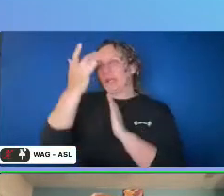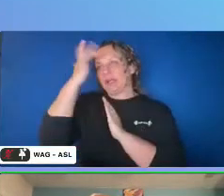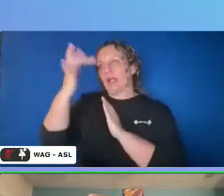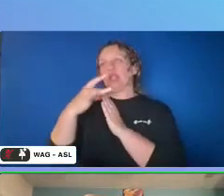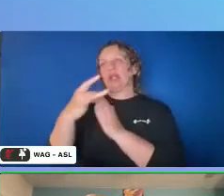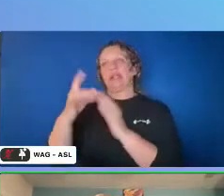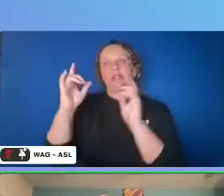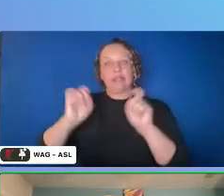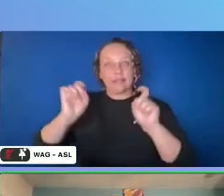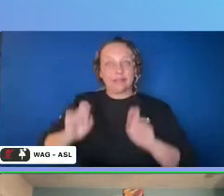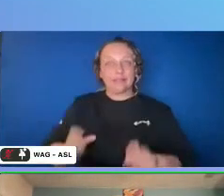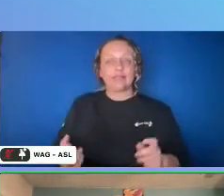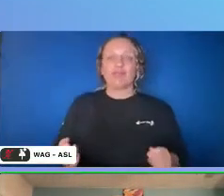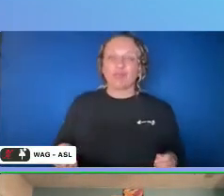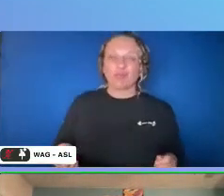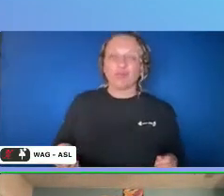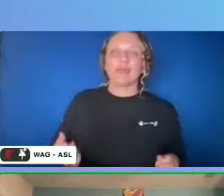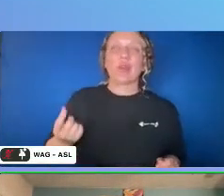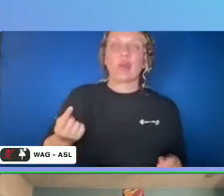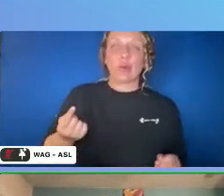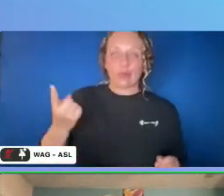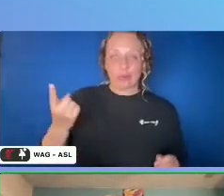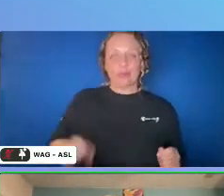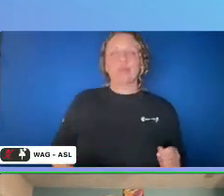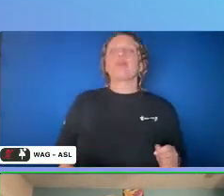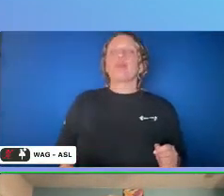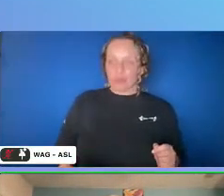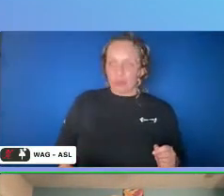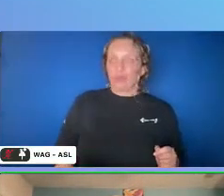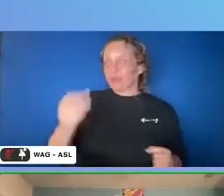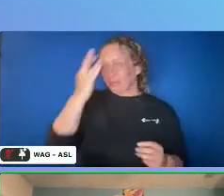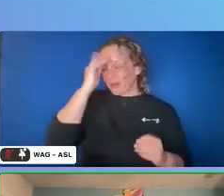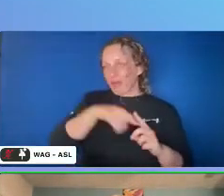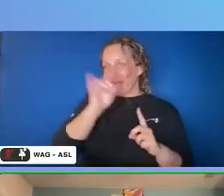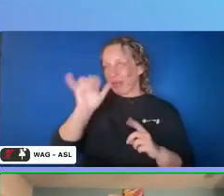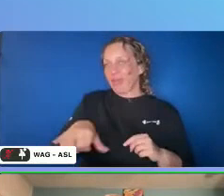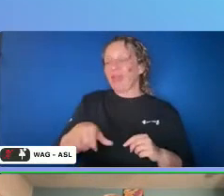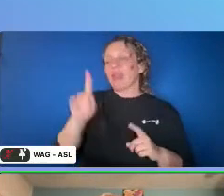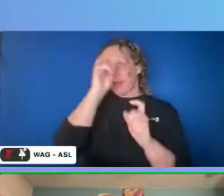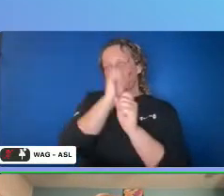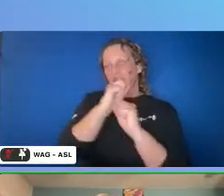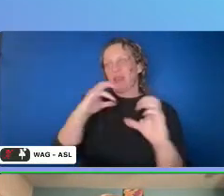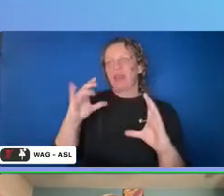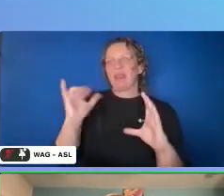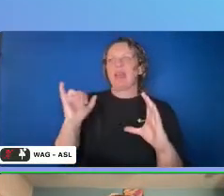So intelligent guided tests. The way you can think about those are a series